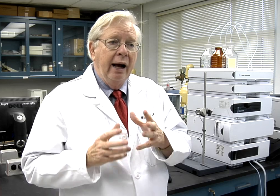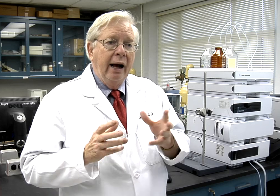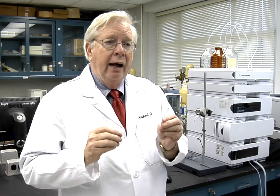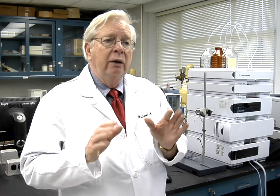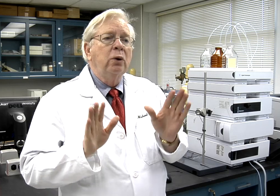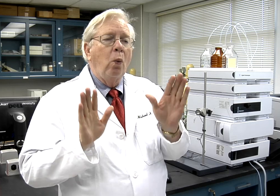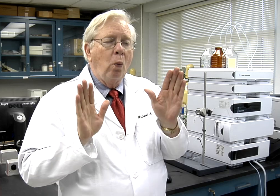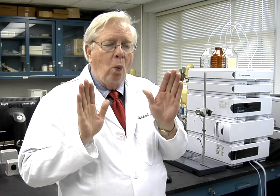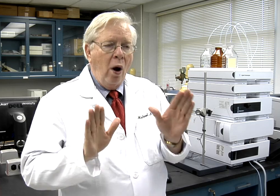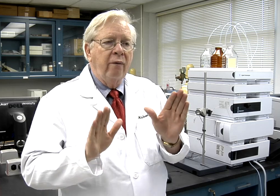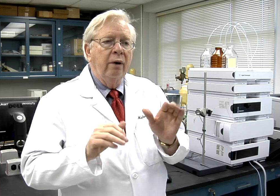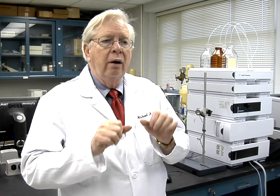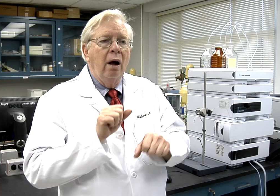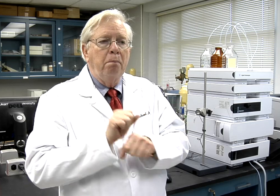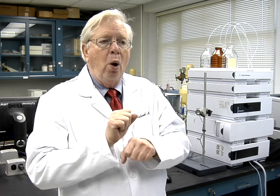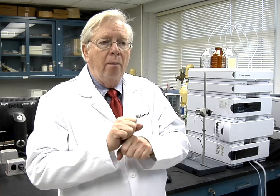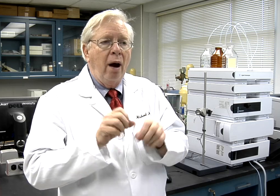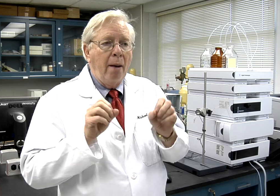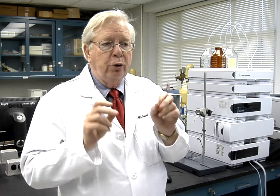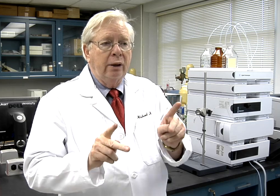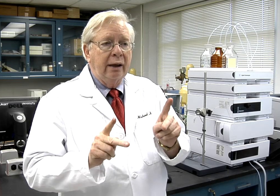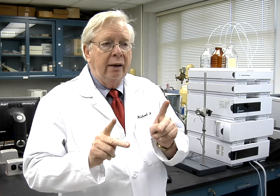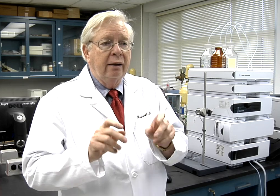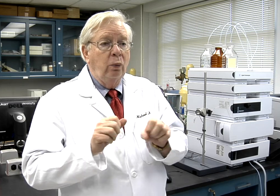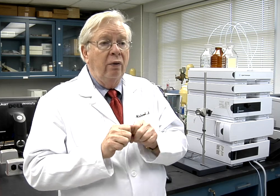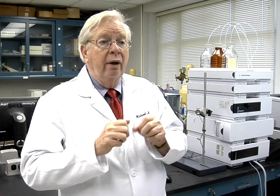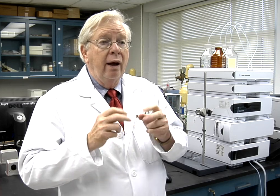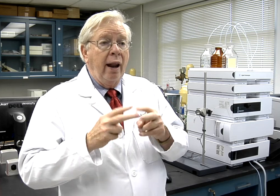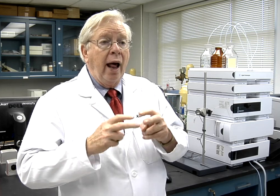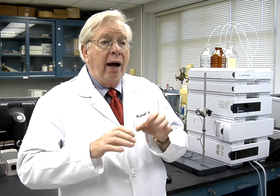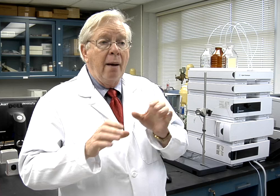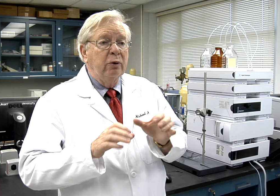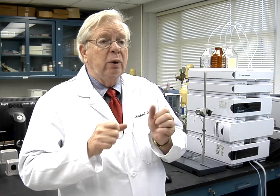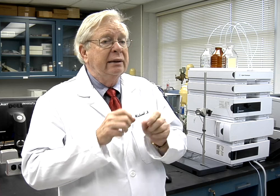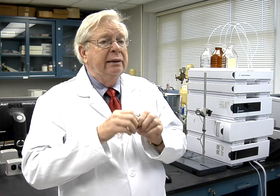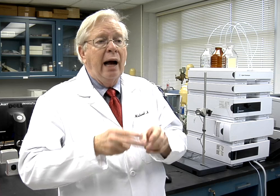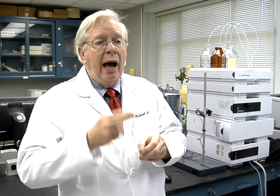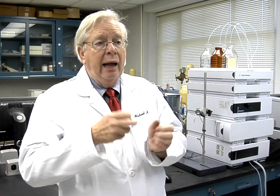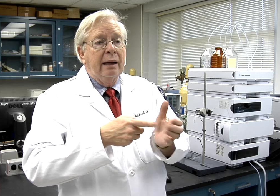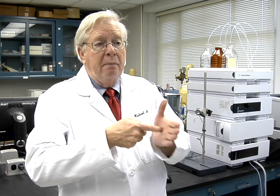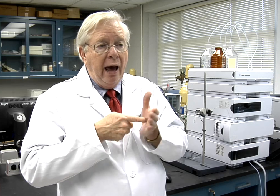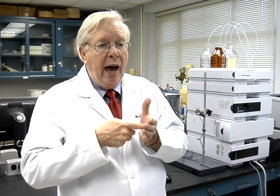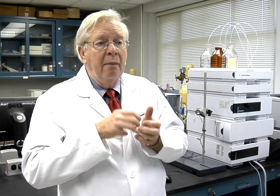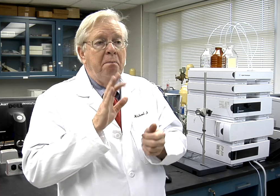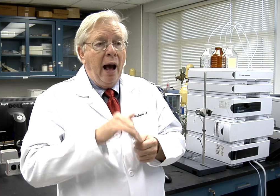And there are wonderful employment opportunities in analytical chemistry, it is in high demand